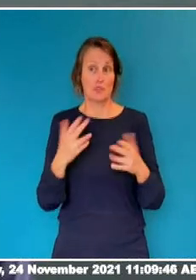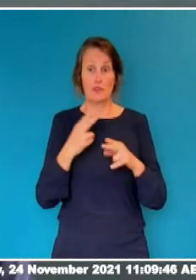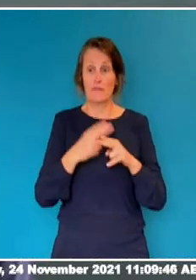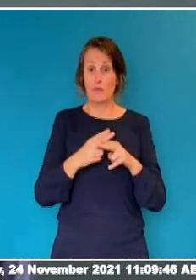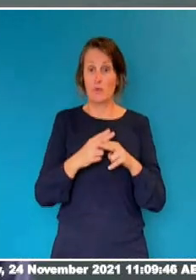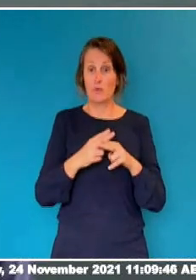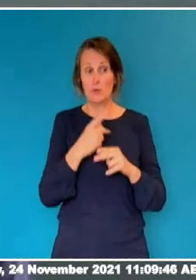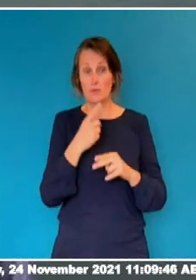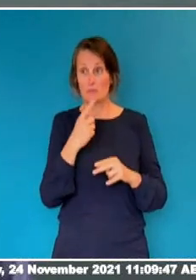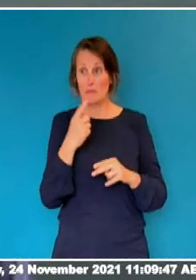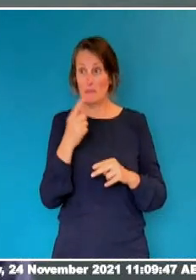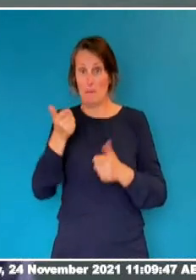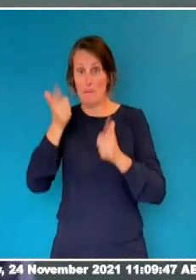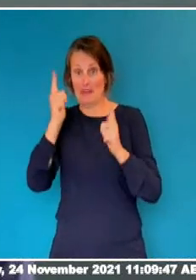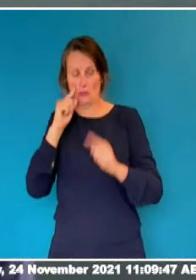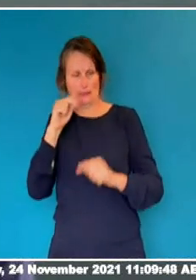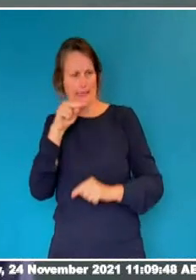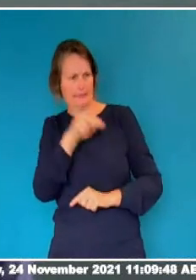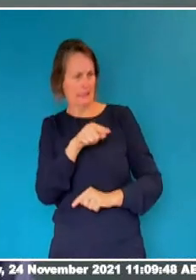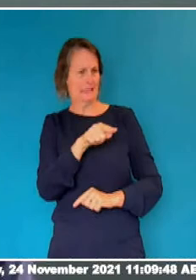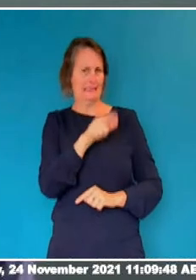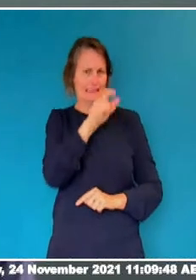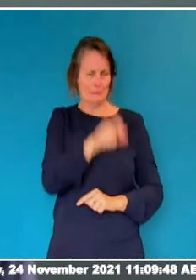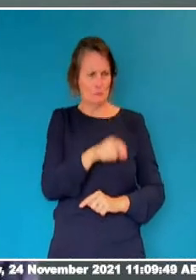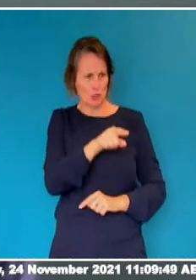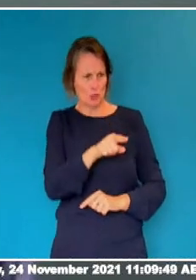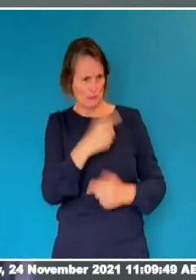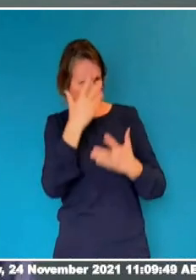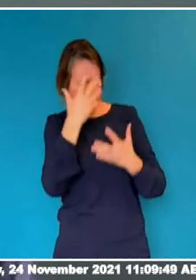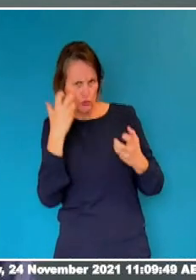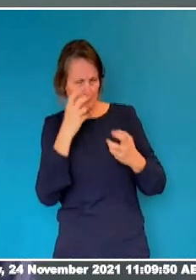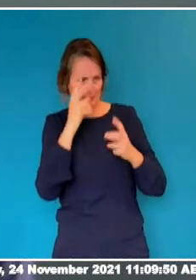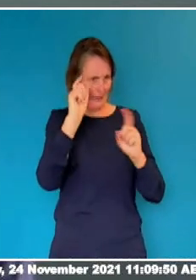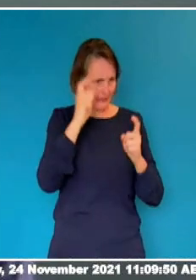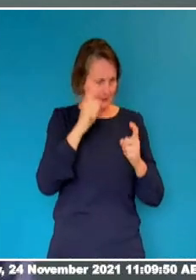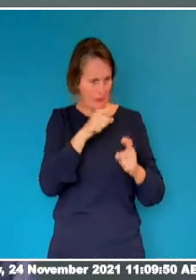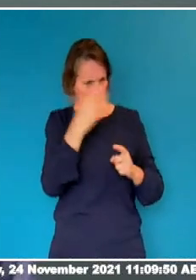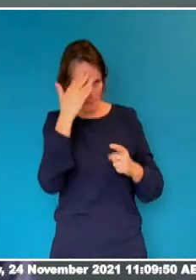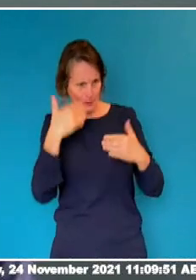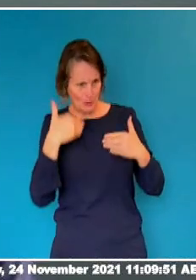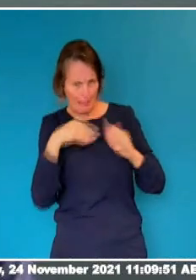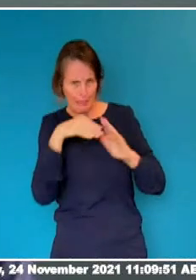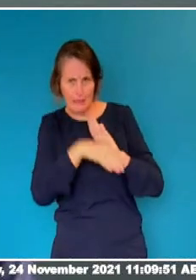direct supervision. We also have an Employment Assistance Program which is a